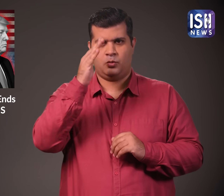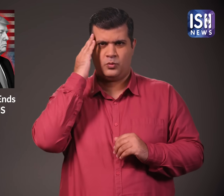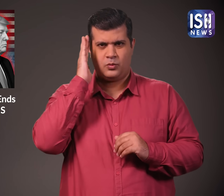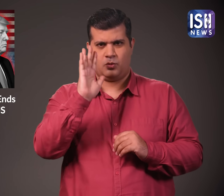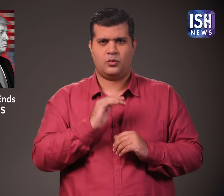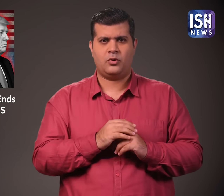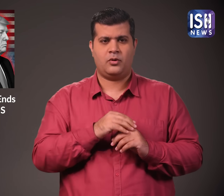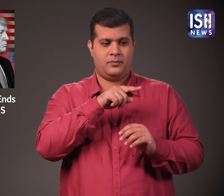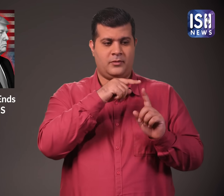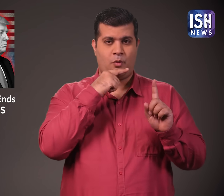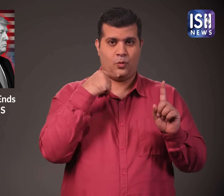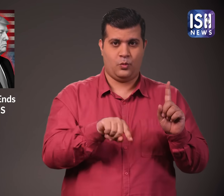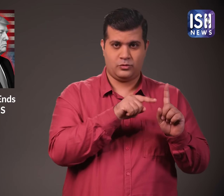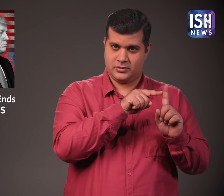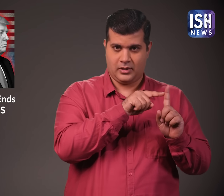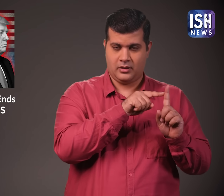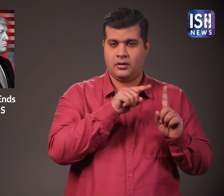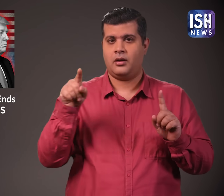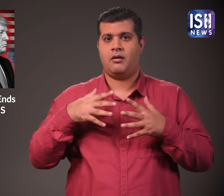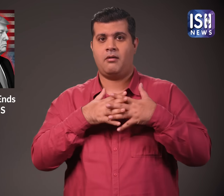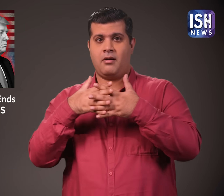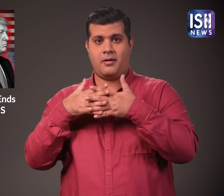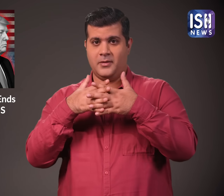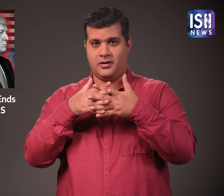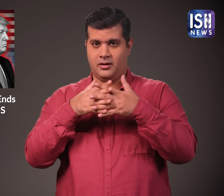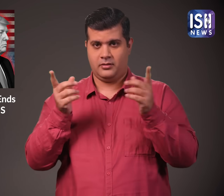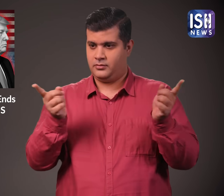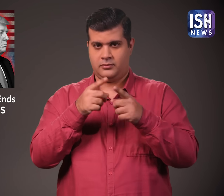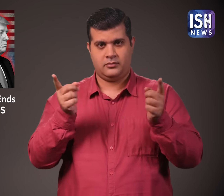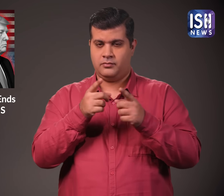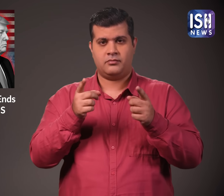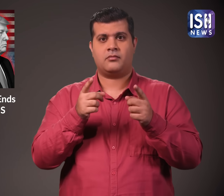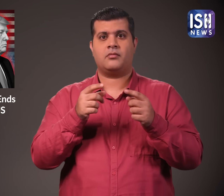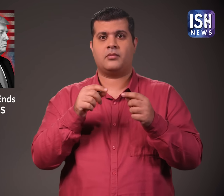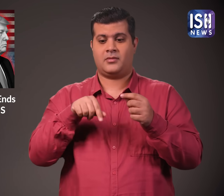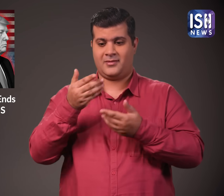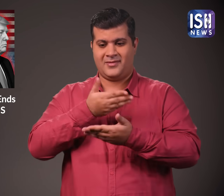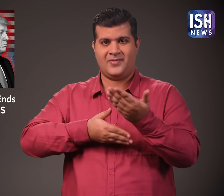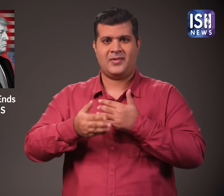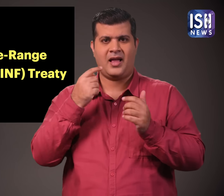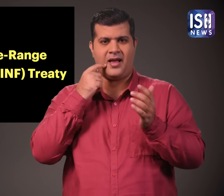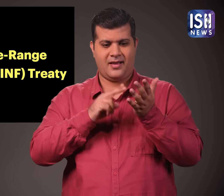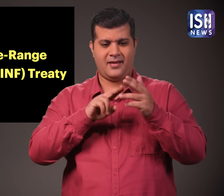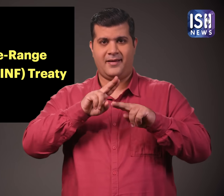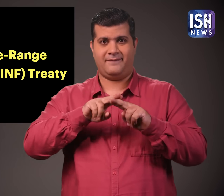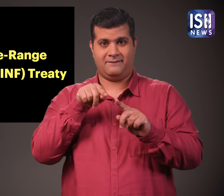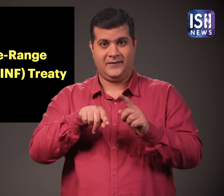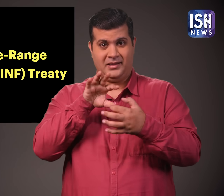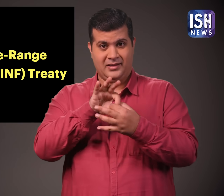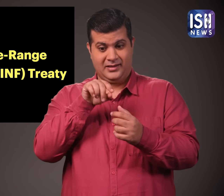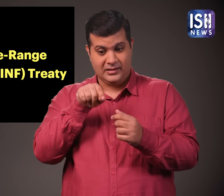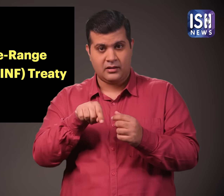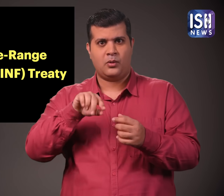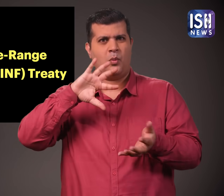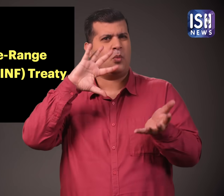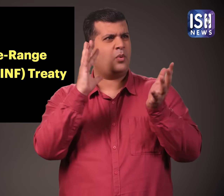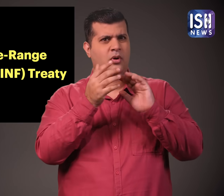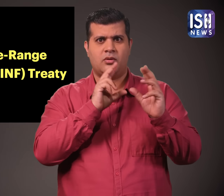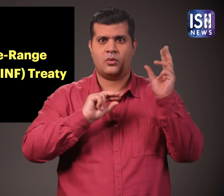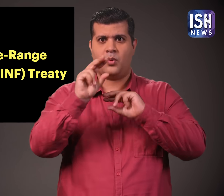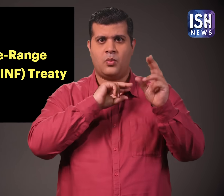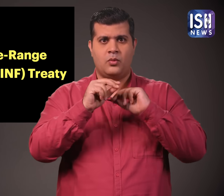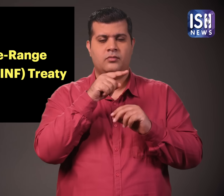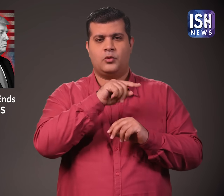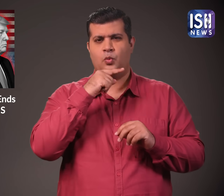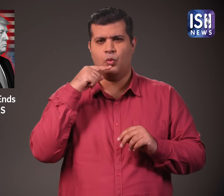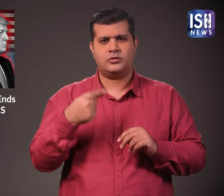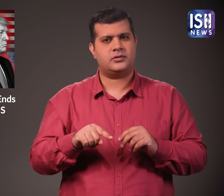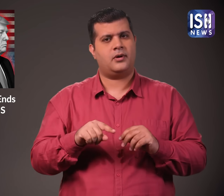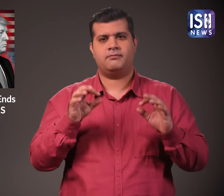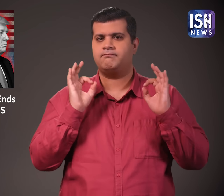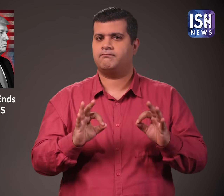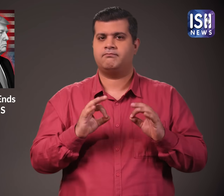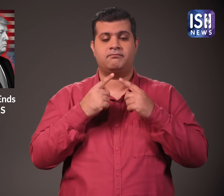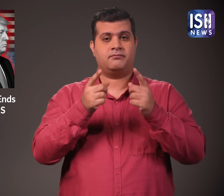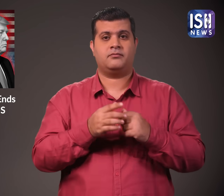Russia and the US are both part of the INF Treaty, and the world is talking about Russia's decision.